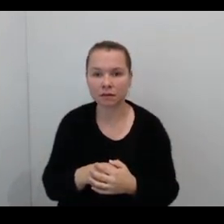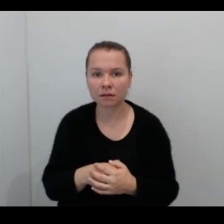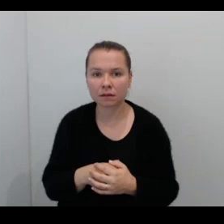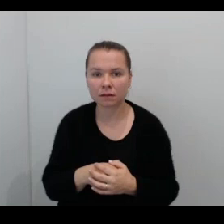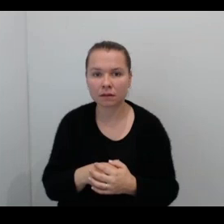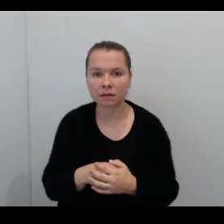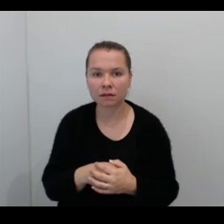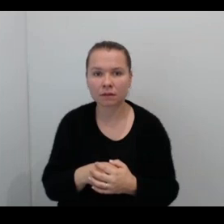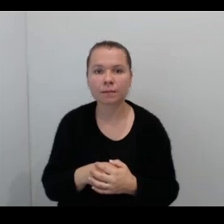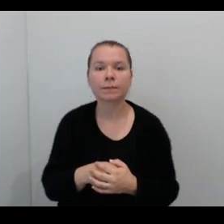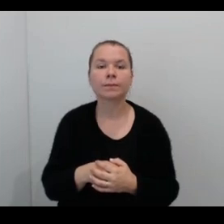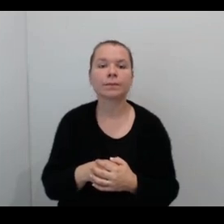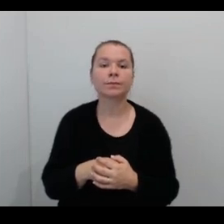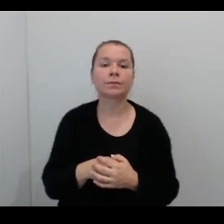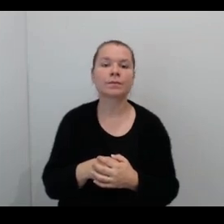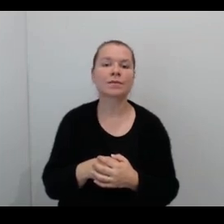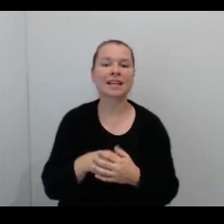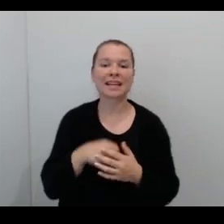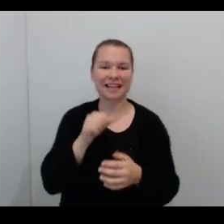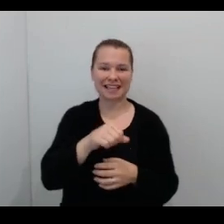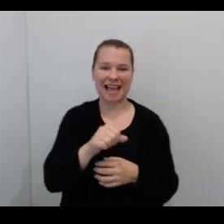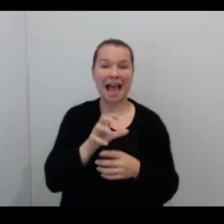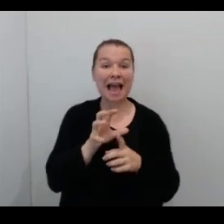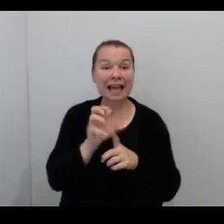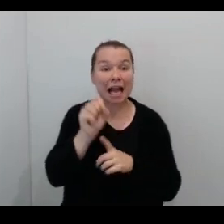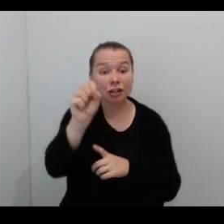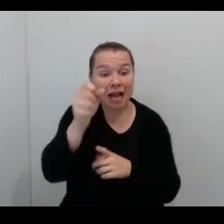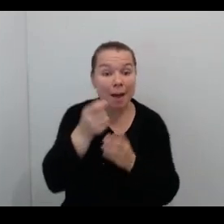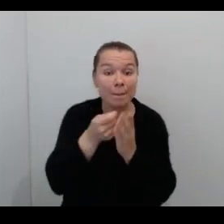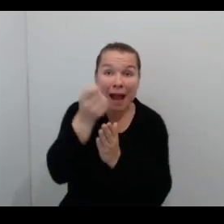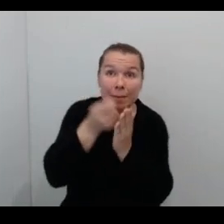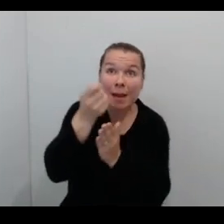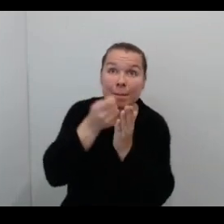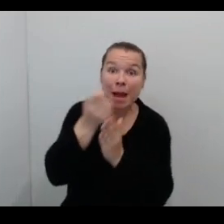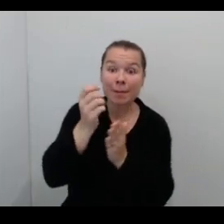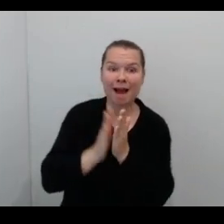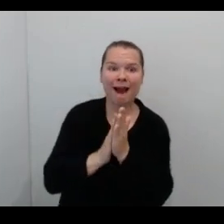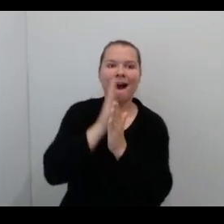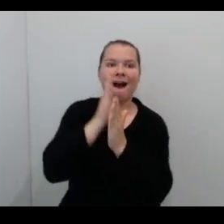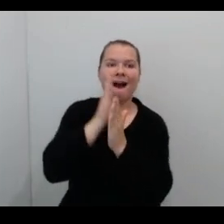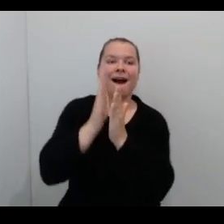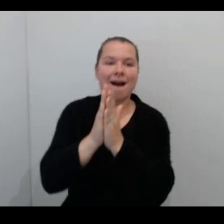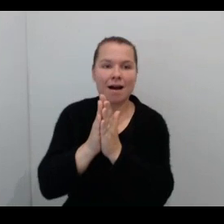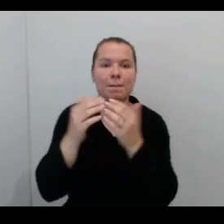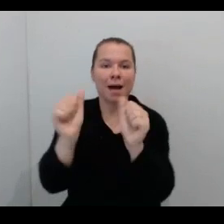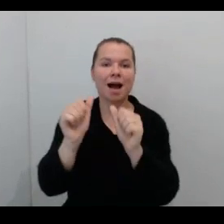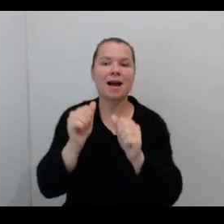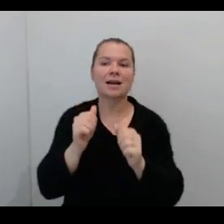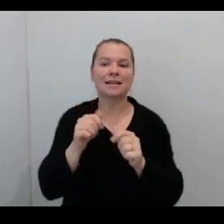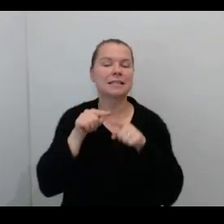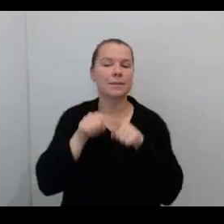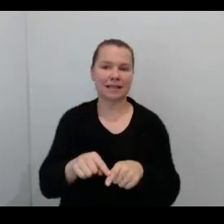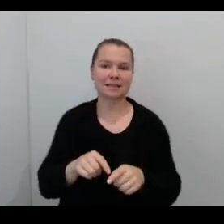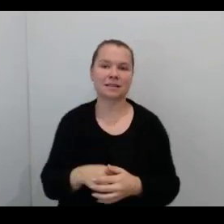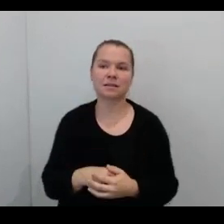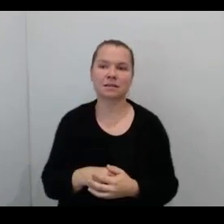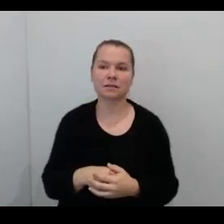It's really what's going to work for that client in those circumstances. So let's take some context here.